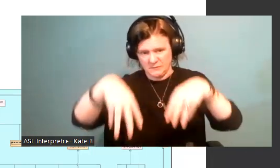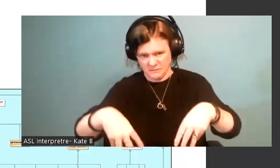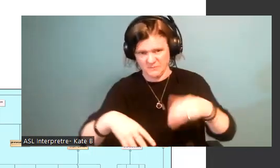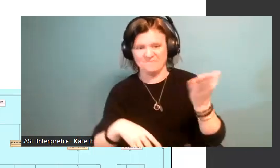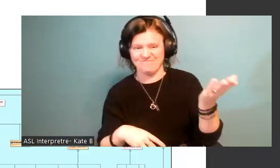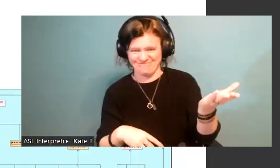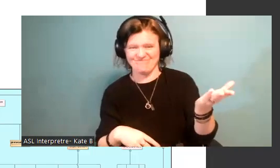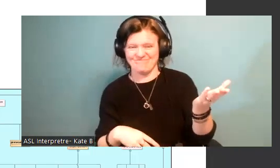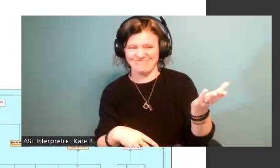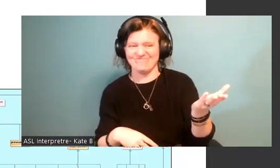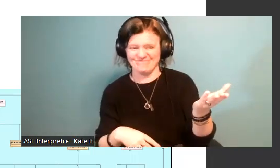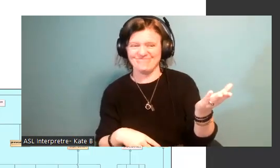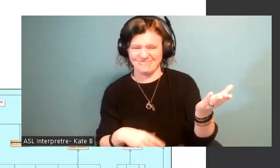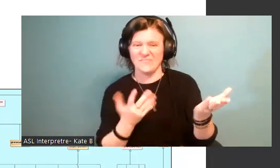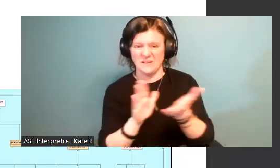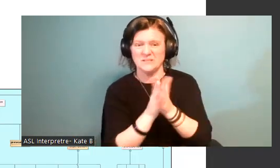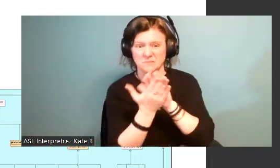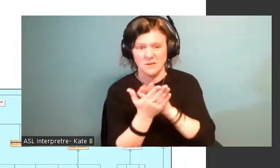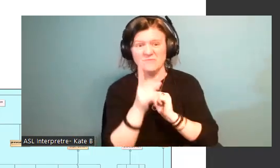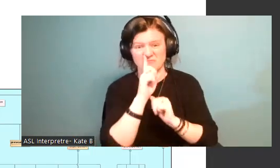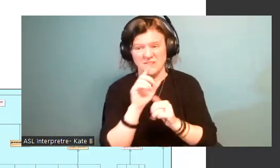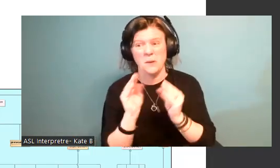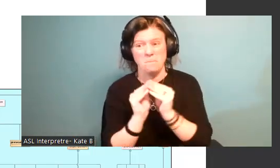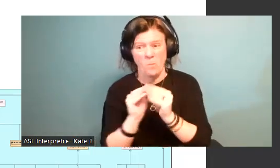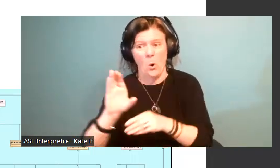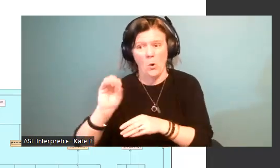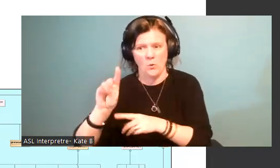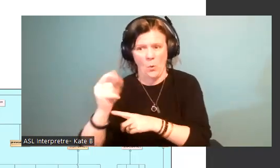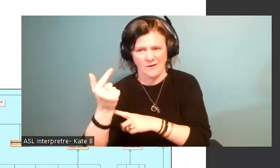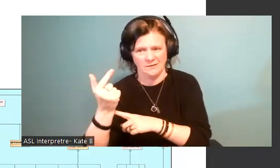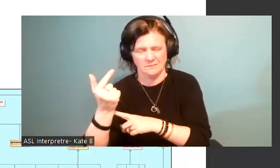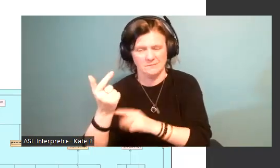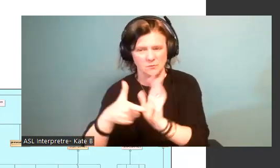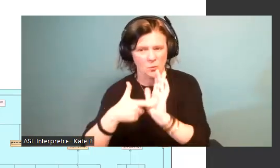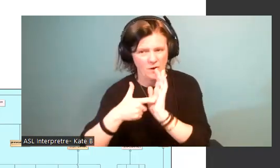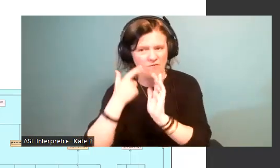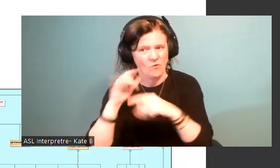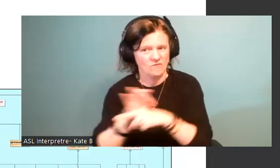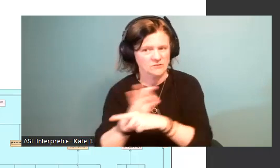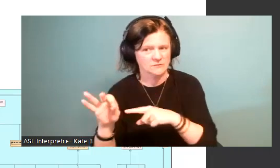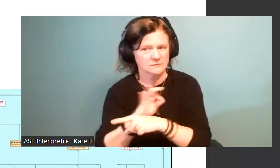that there is the elements below it that have to be there for it to function, menu item and that